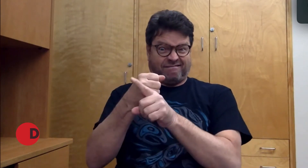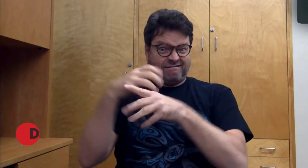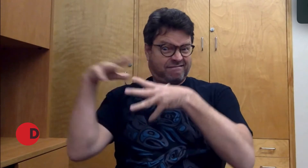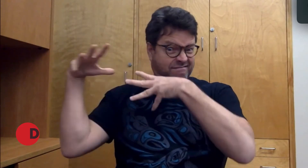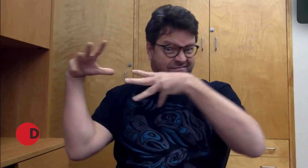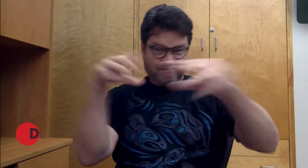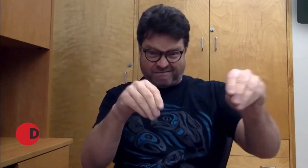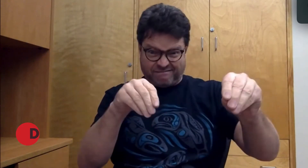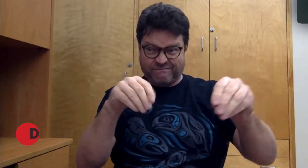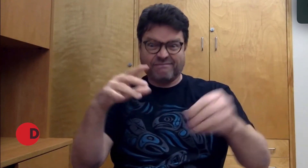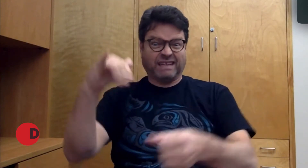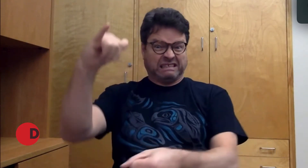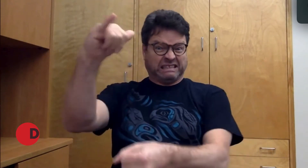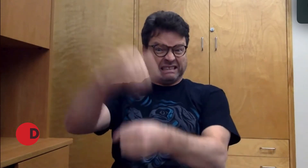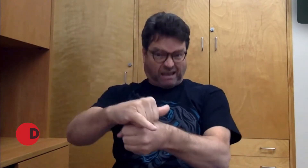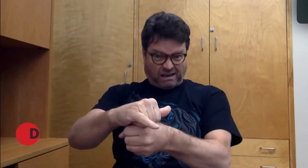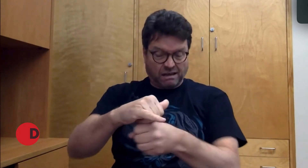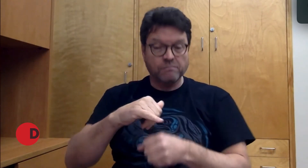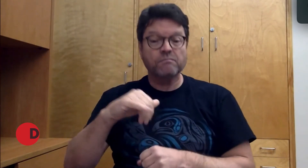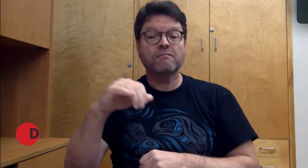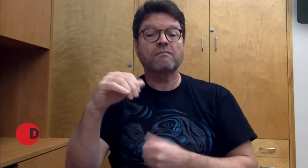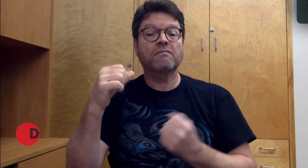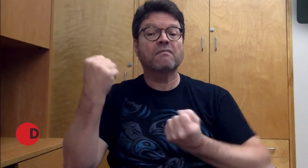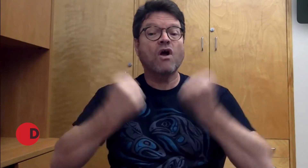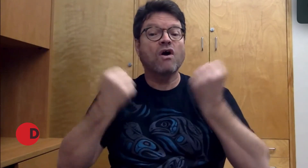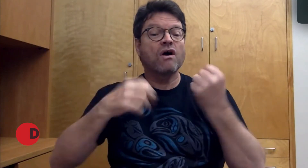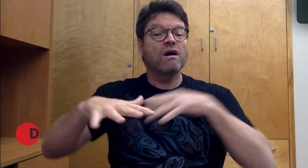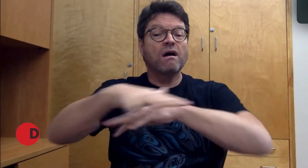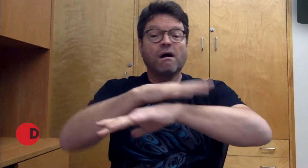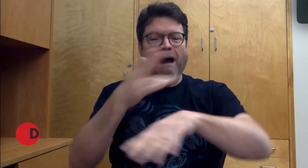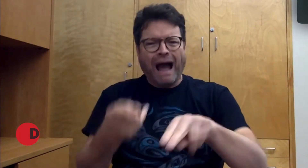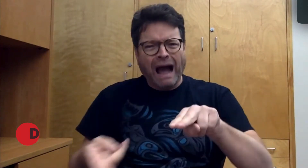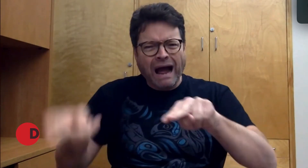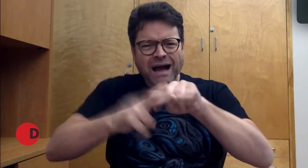Funnily, when the power went off and I had to stay in town, there was an